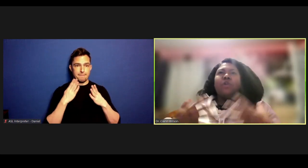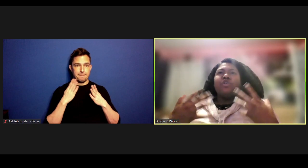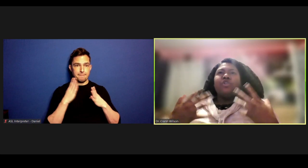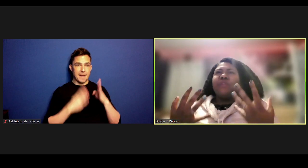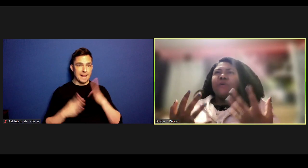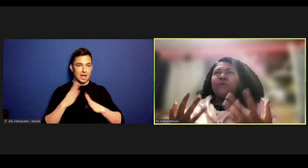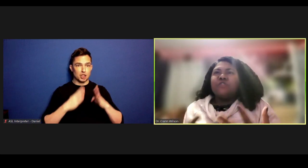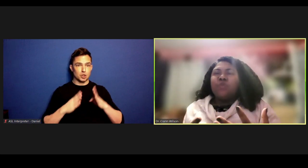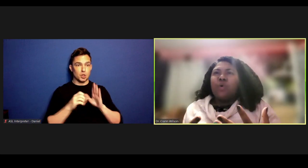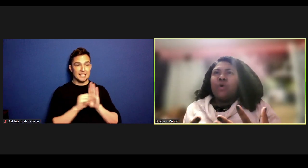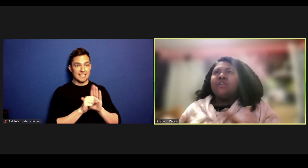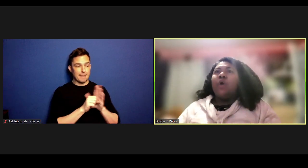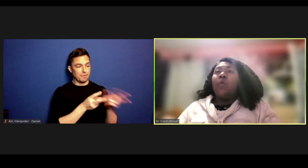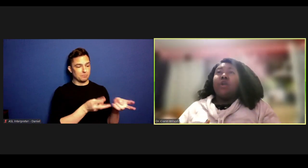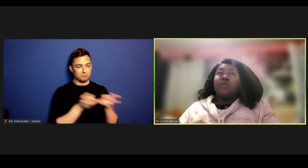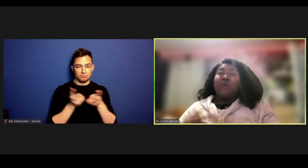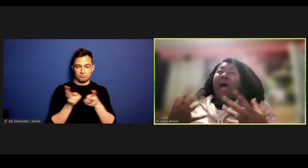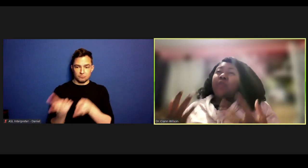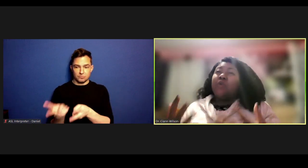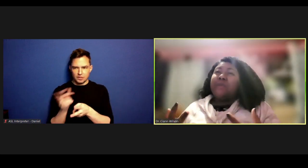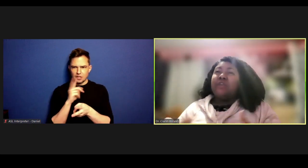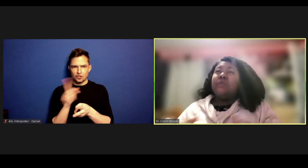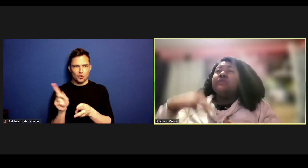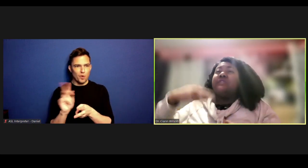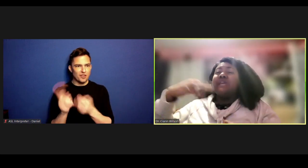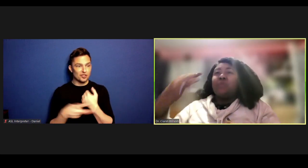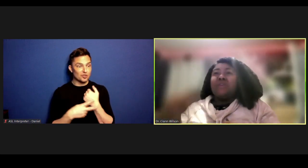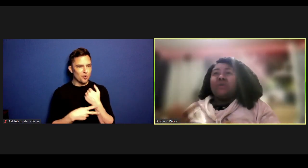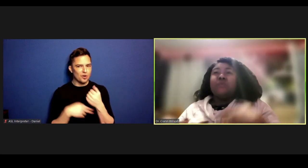We're not sure where they're stored, we're not sure how they're being used and reused